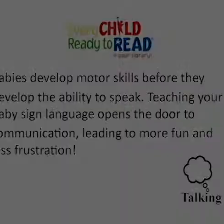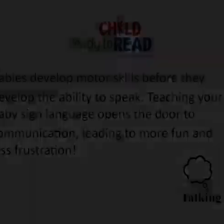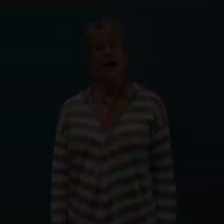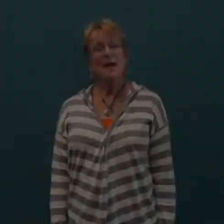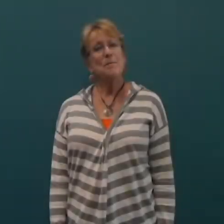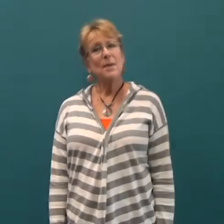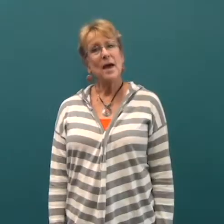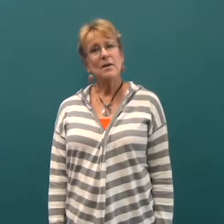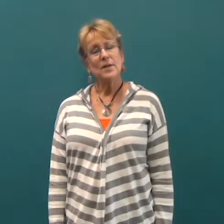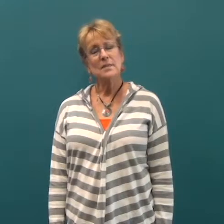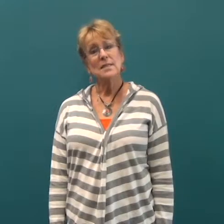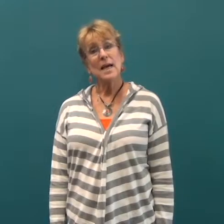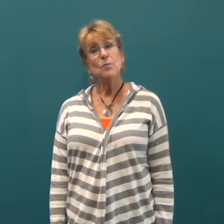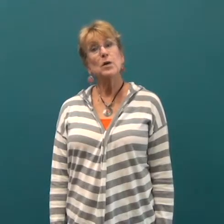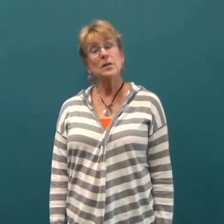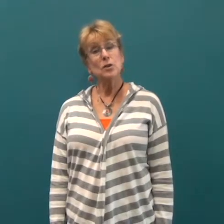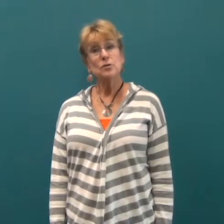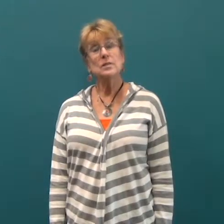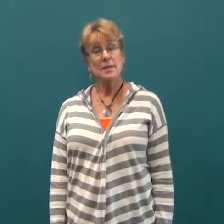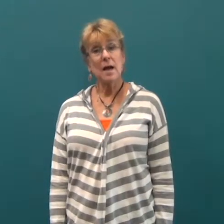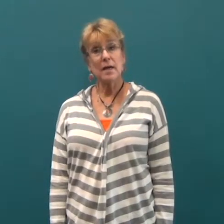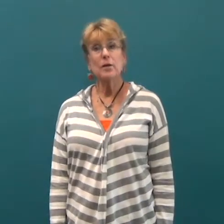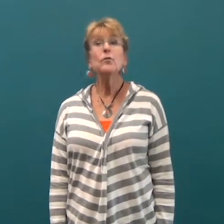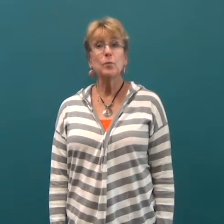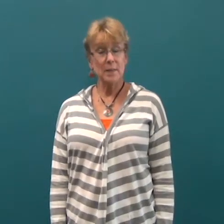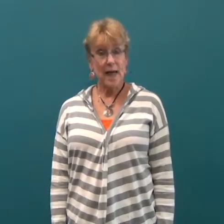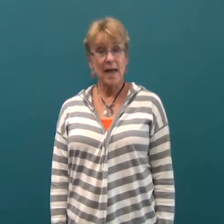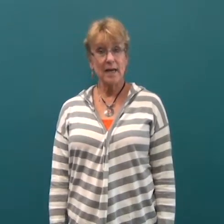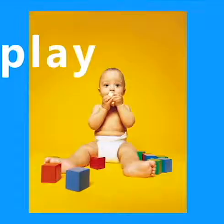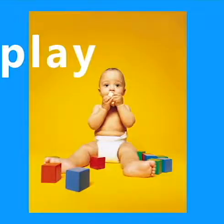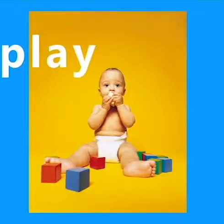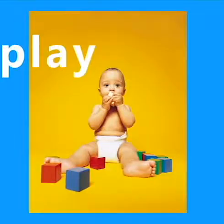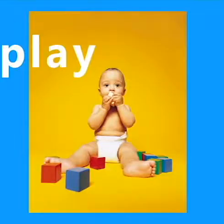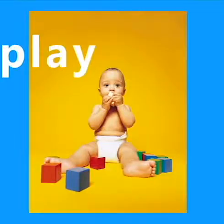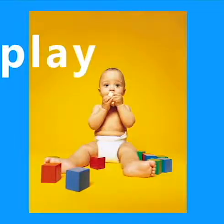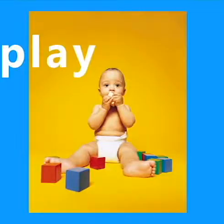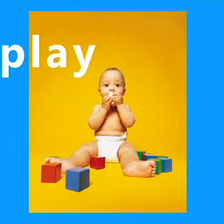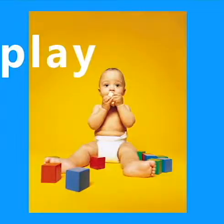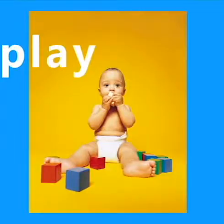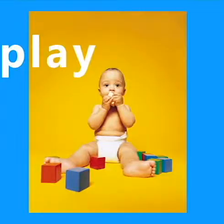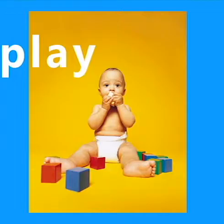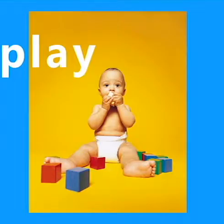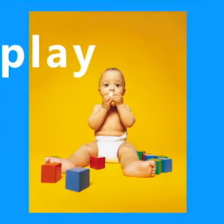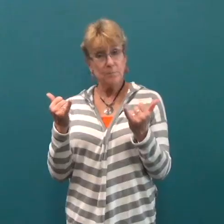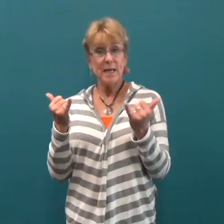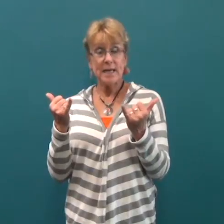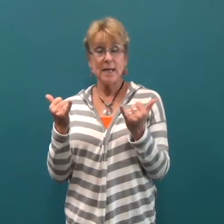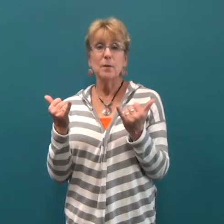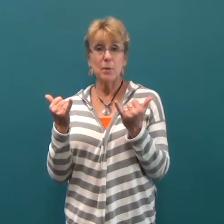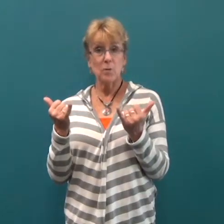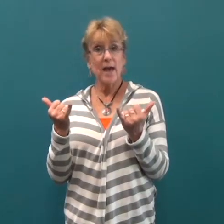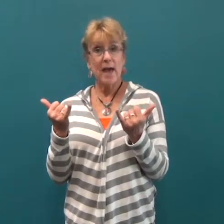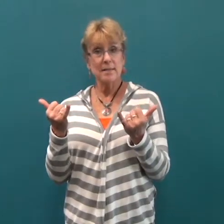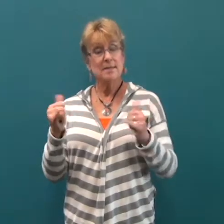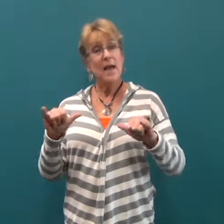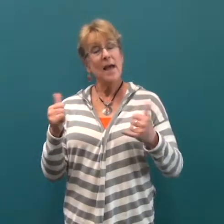[Beth] Hi, I'm Beth. And today we're going to learn the sign for play. "You take your thumb" and your pinky on both hands,